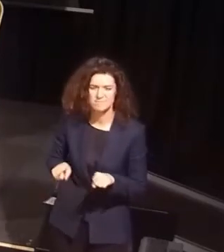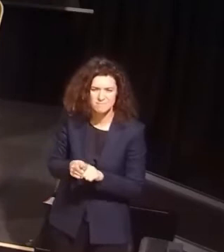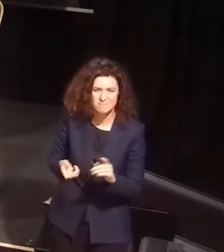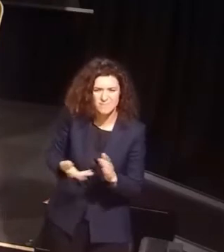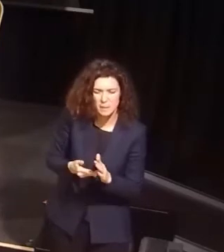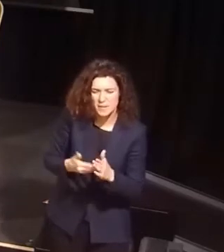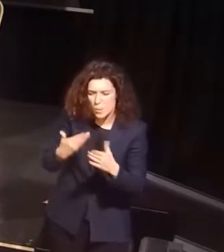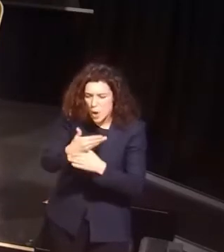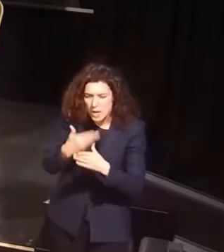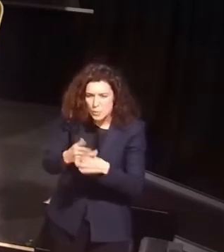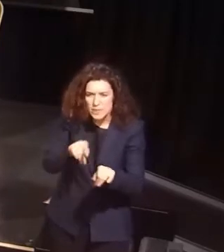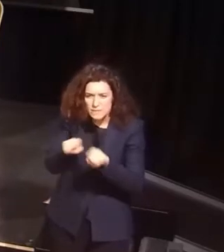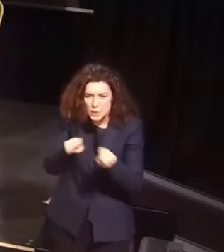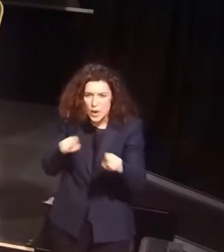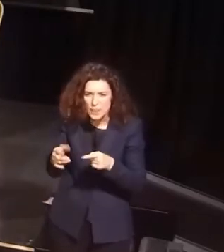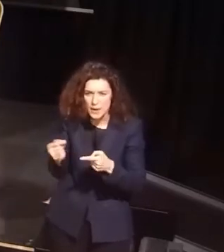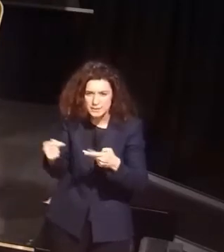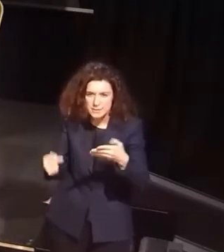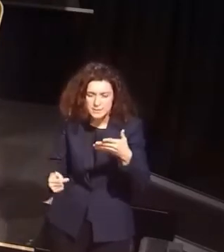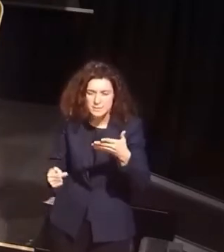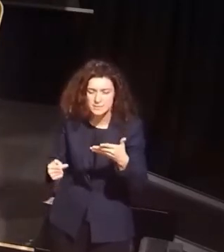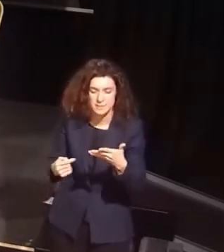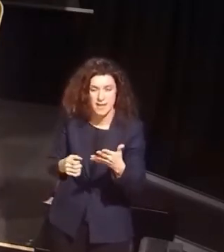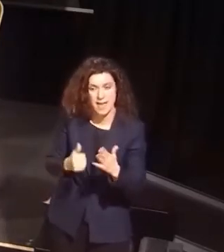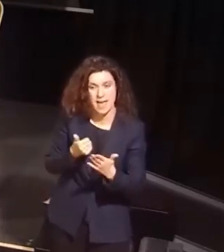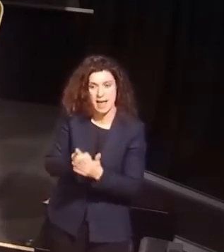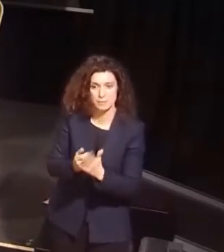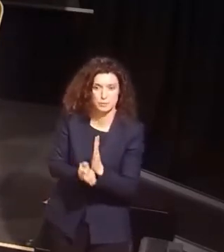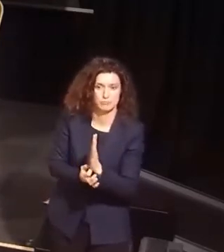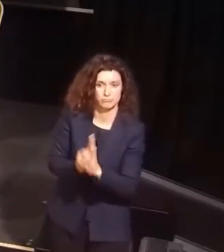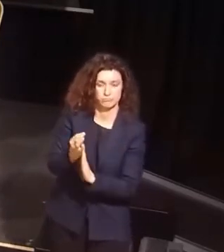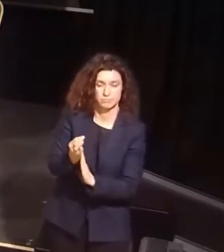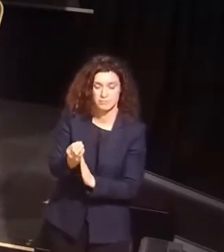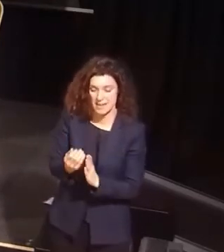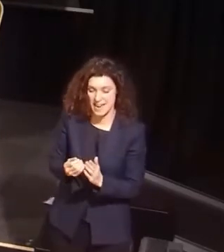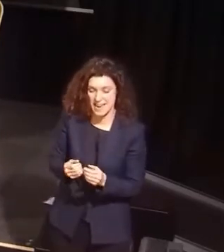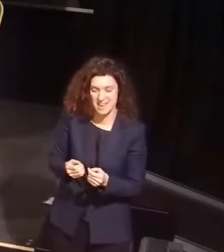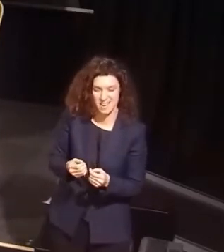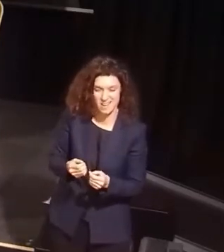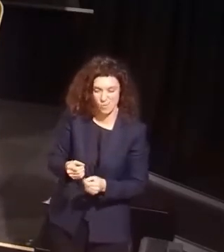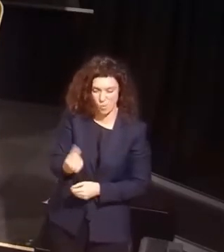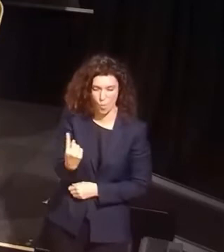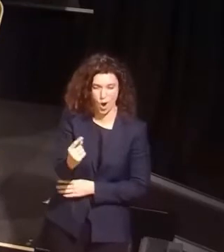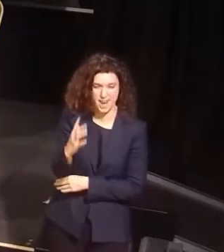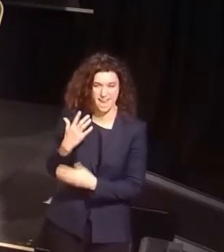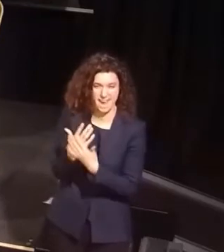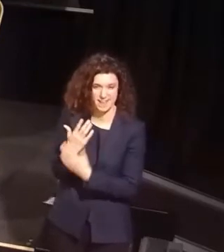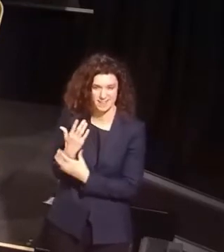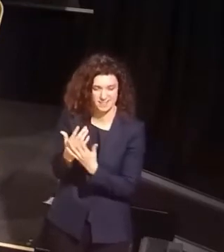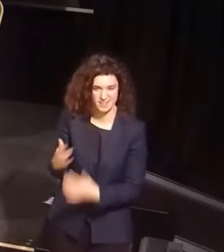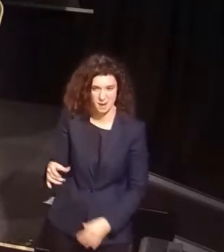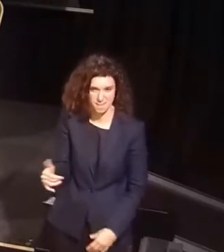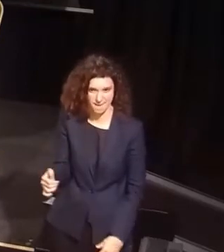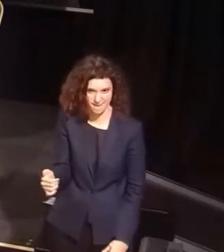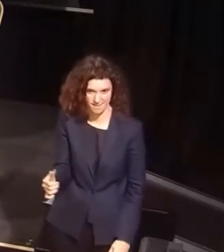to help develop a new adaption for one-handed play. There's very little I can't talk about that, unless you know someone who might be interested